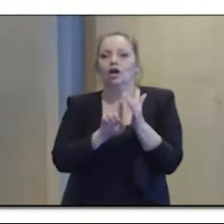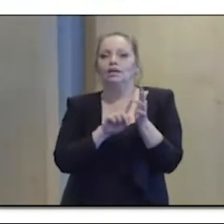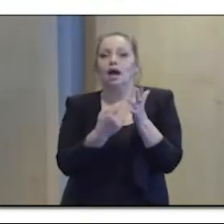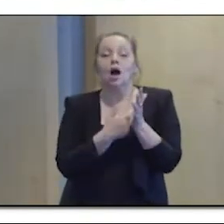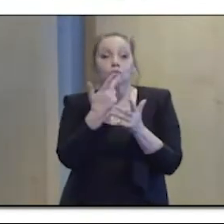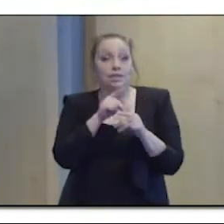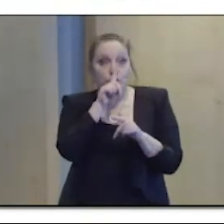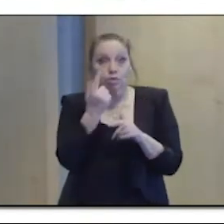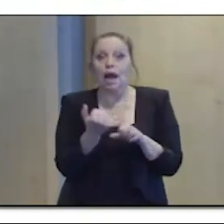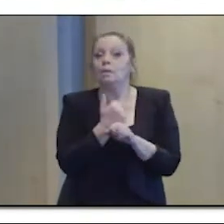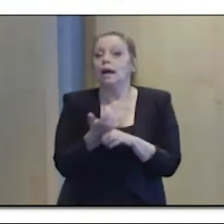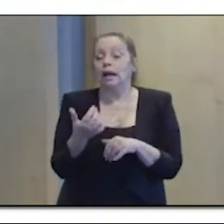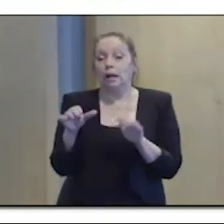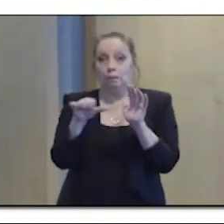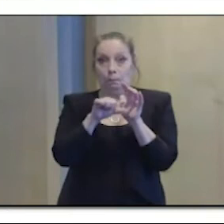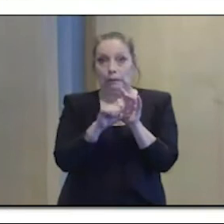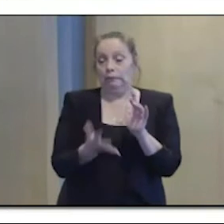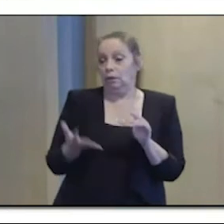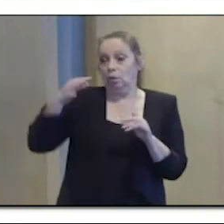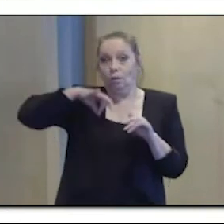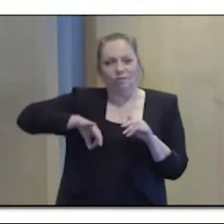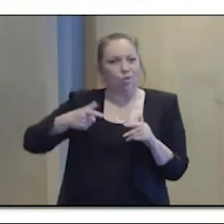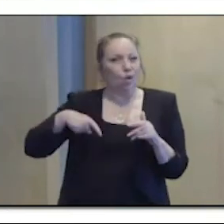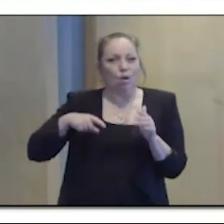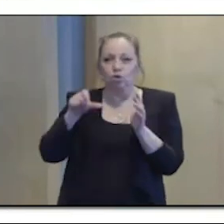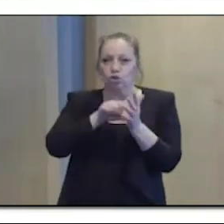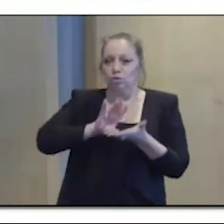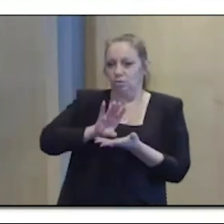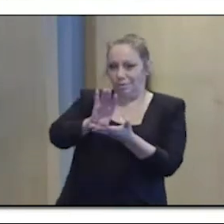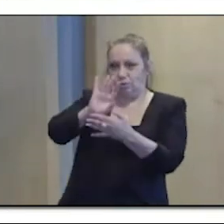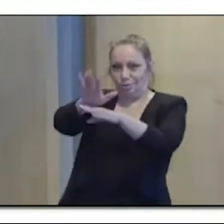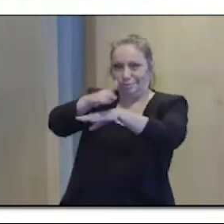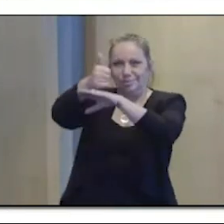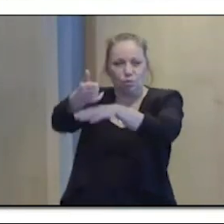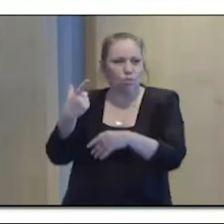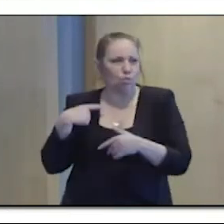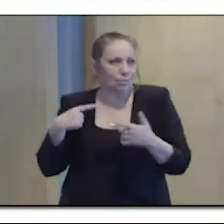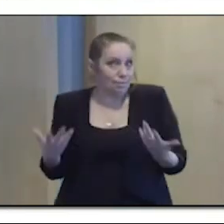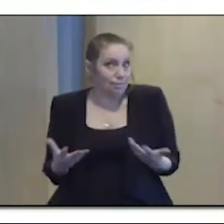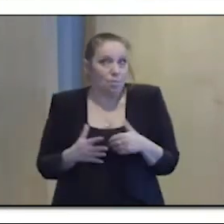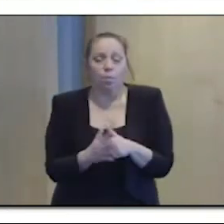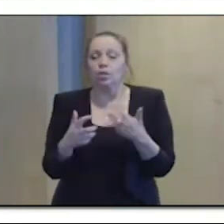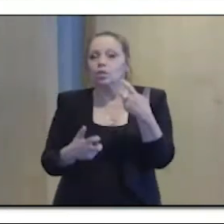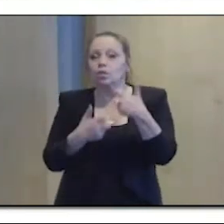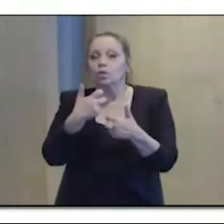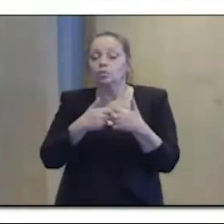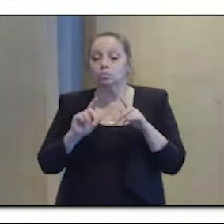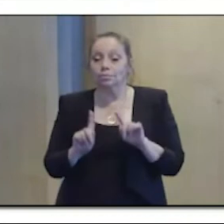generating electricity why do you invest in it? So the problem is we're all making